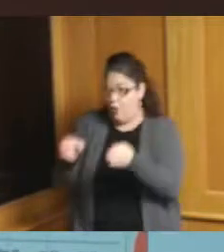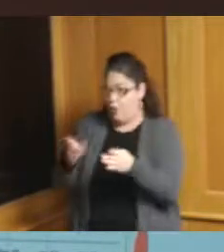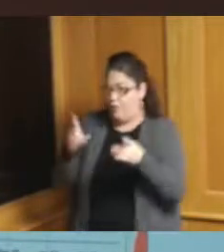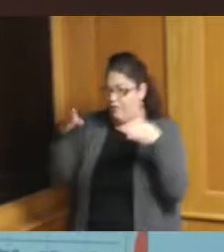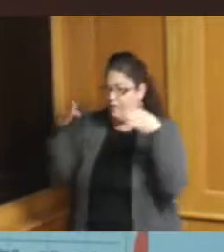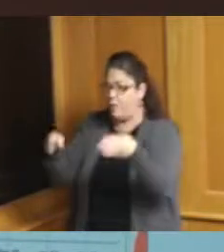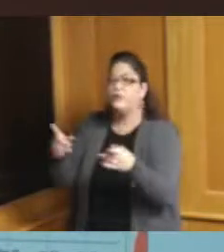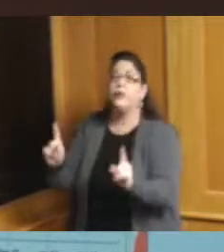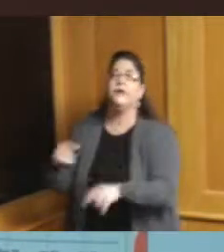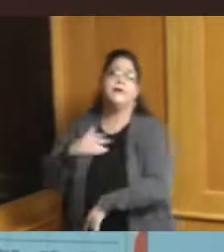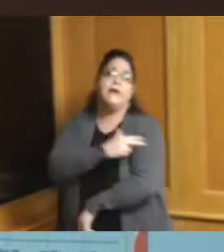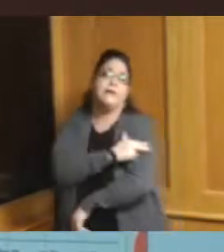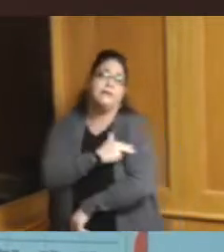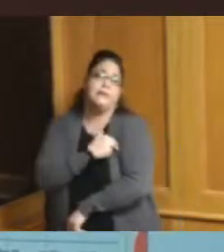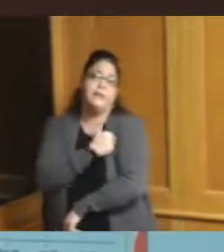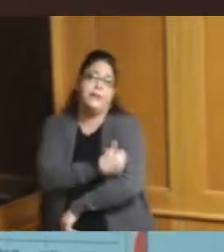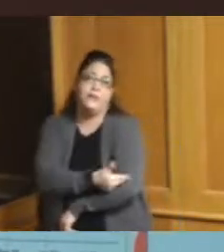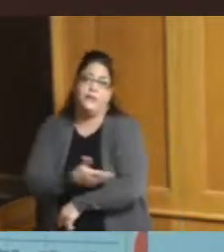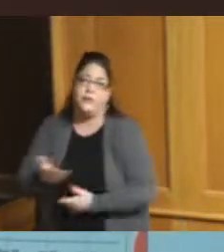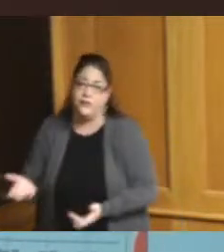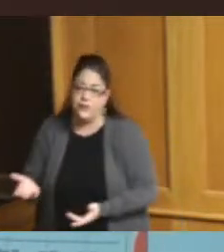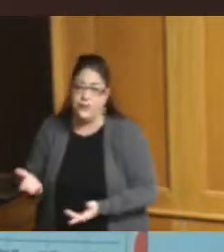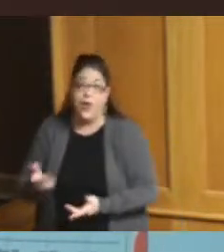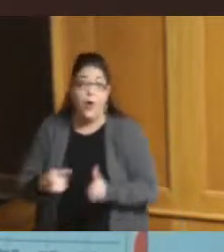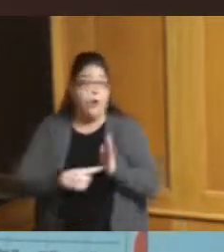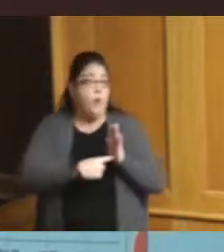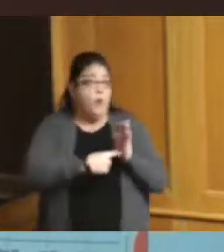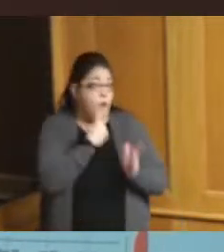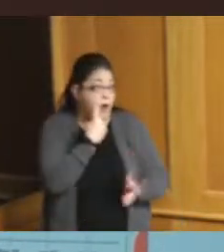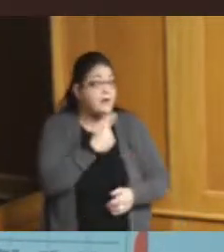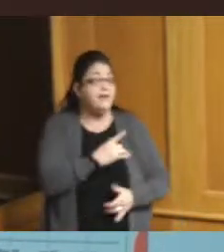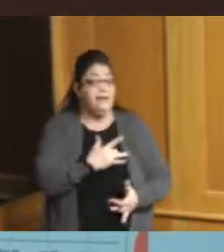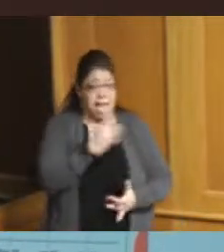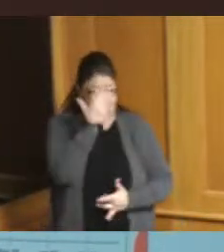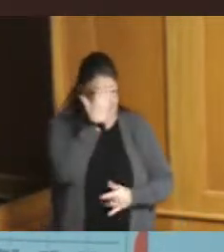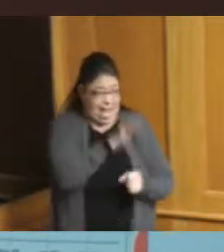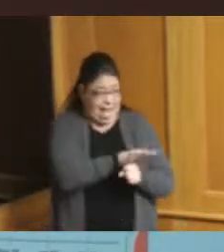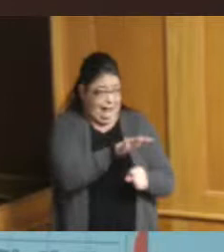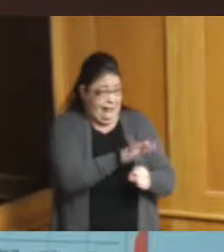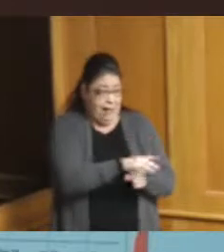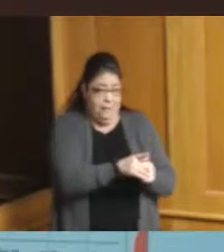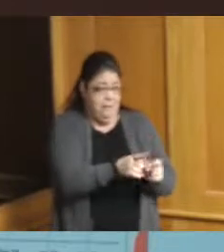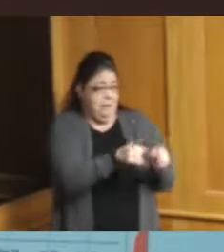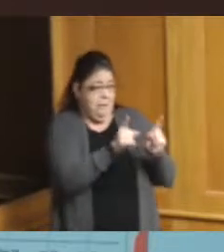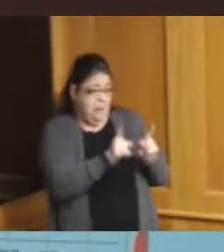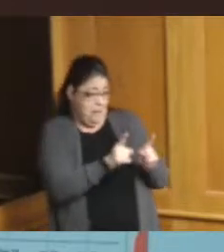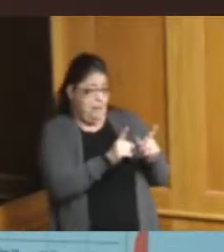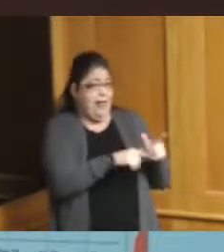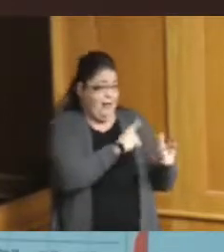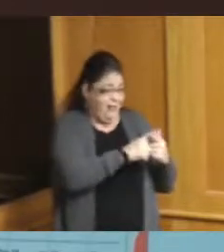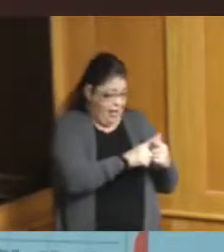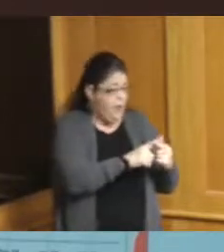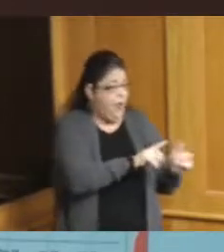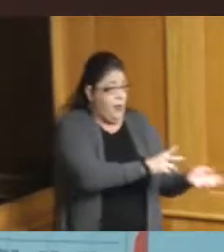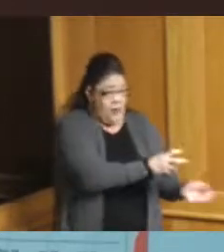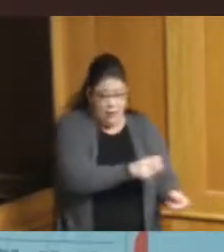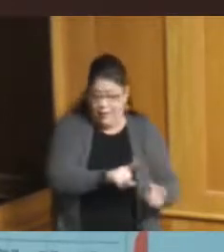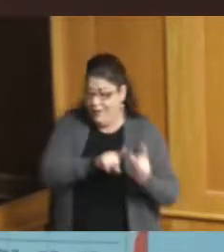is hospitalizations once you need hospital care there's no other alternative when you end up in the hospitals we know that you have Covid because we're testing for you